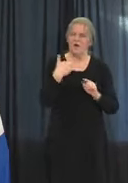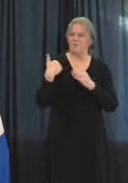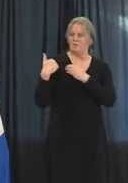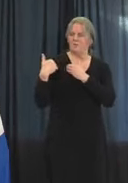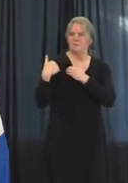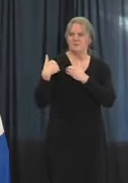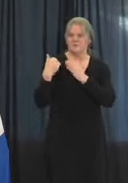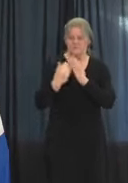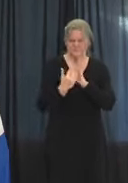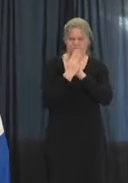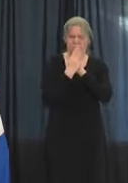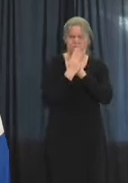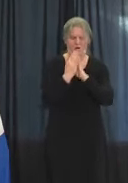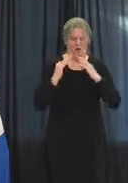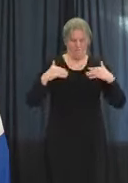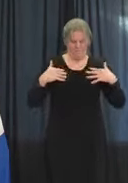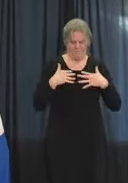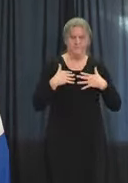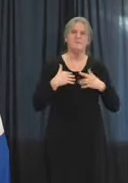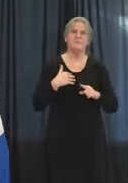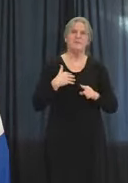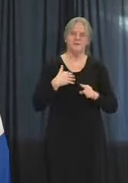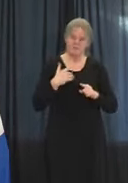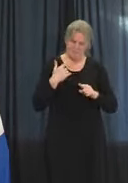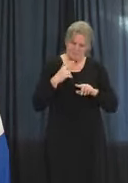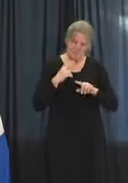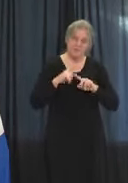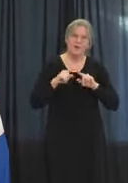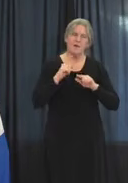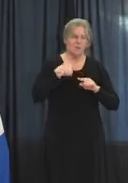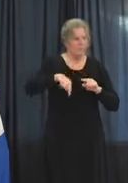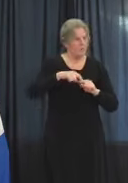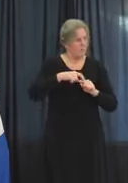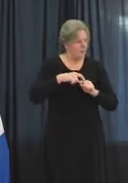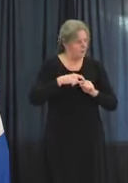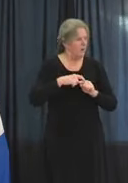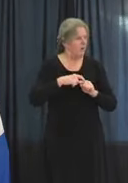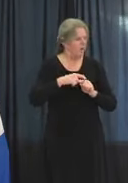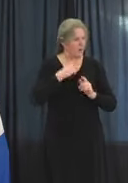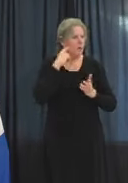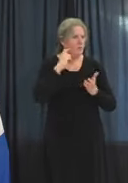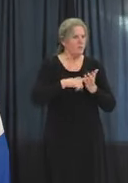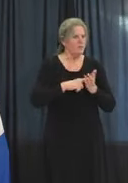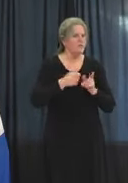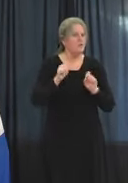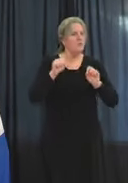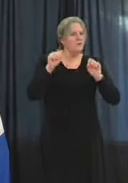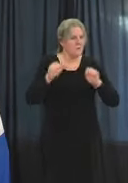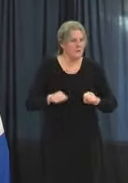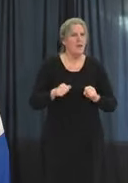confronting our own fear. But gradually, you will discover that you have the resources to